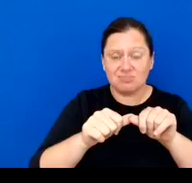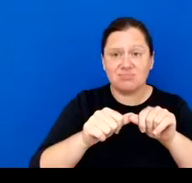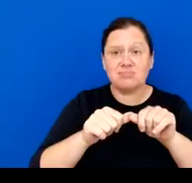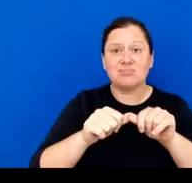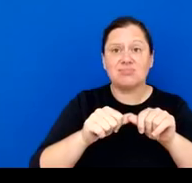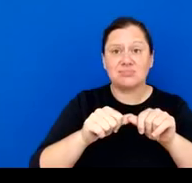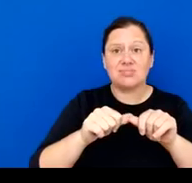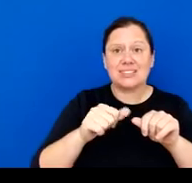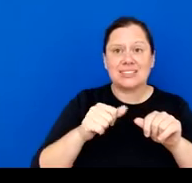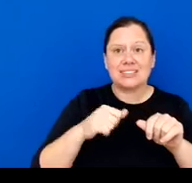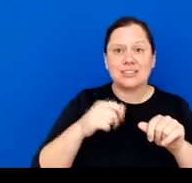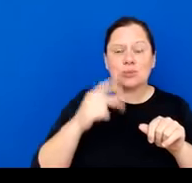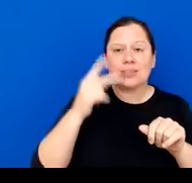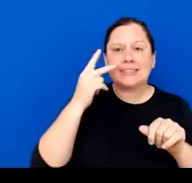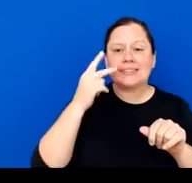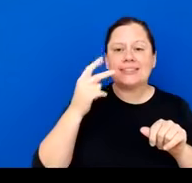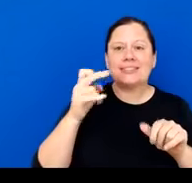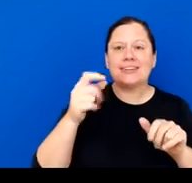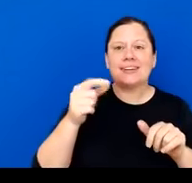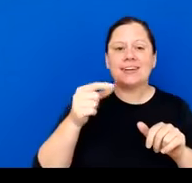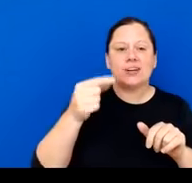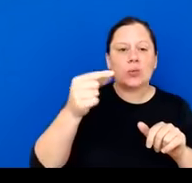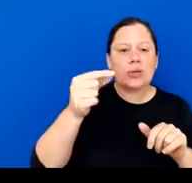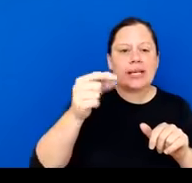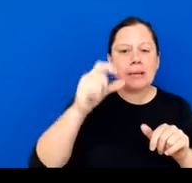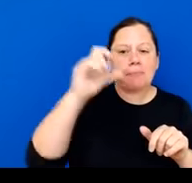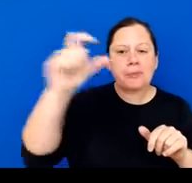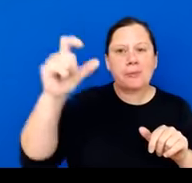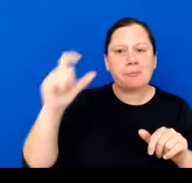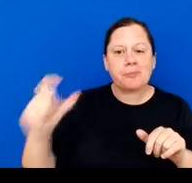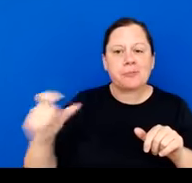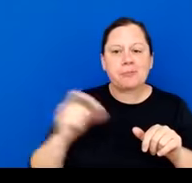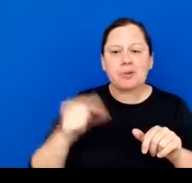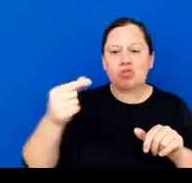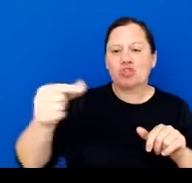really a a island something like that and then